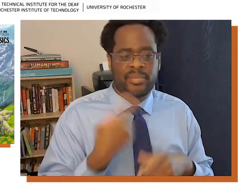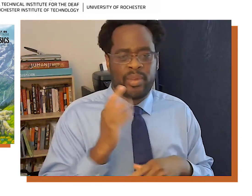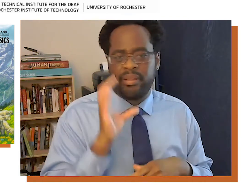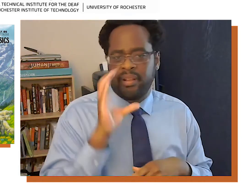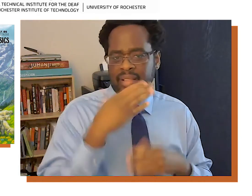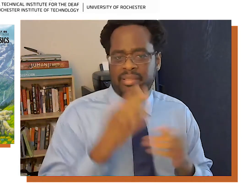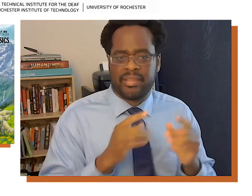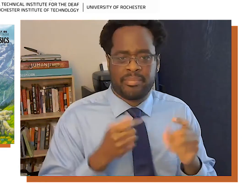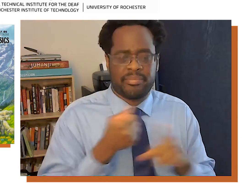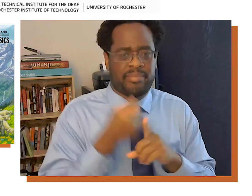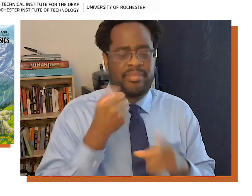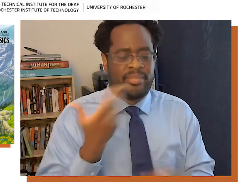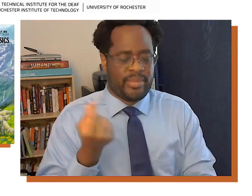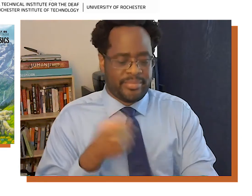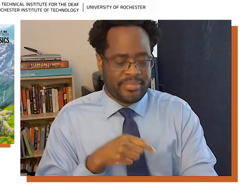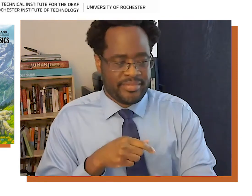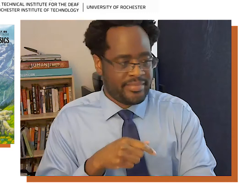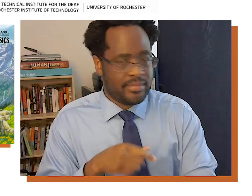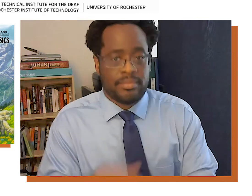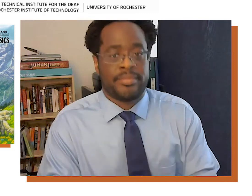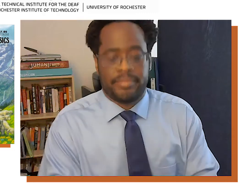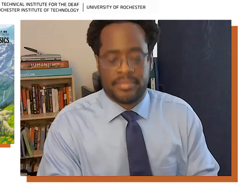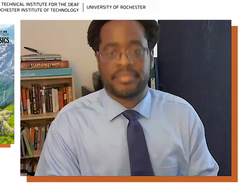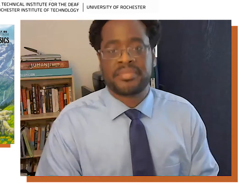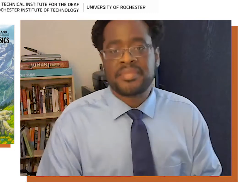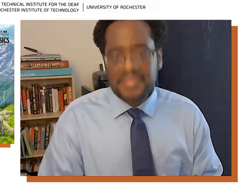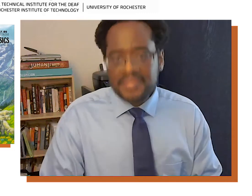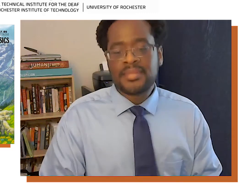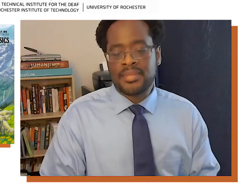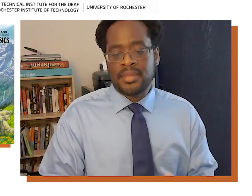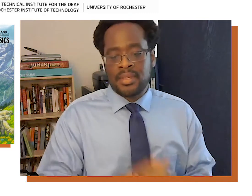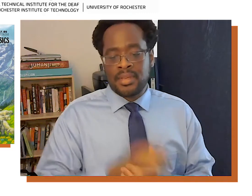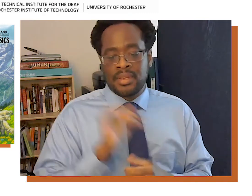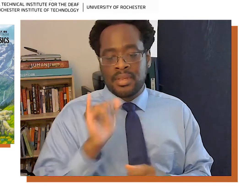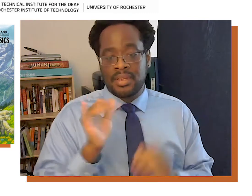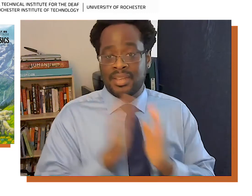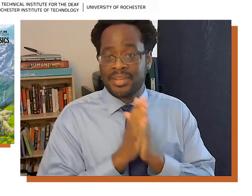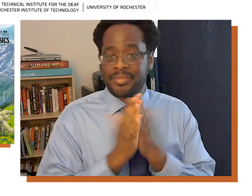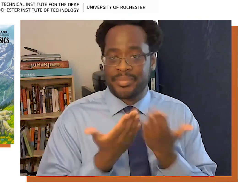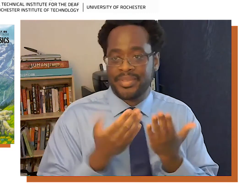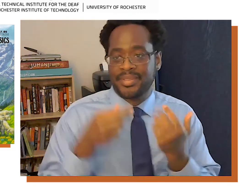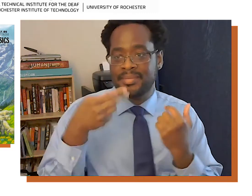but one odd thing that came up in my time in school